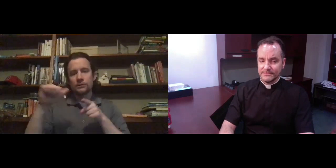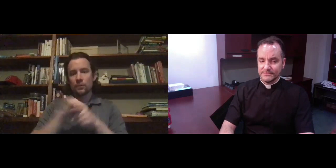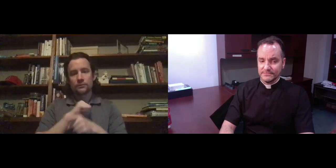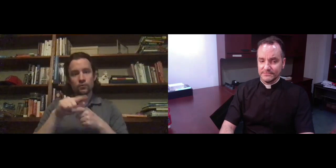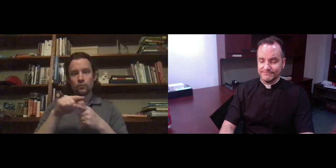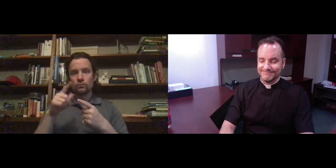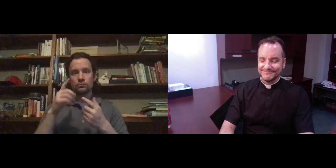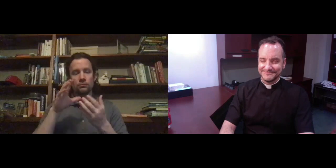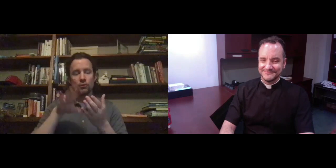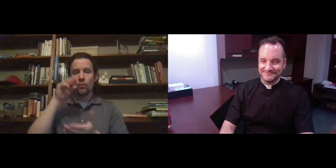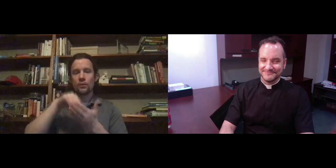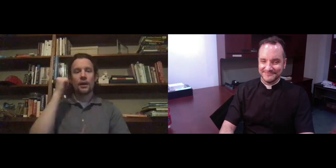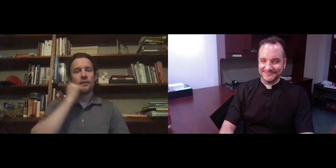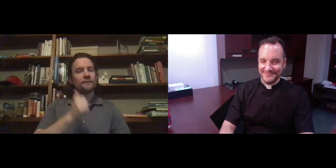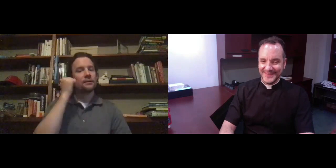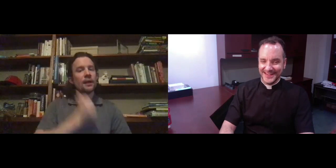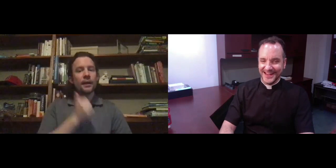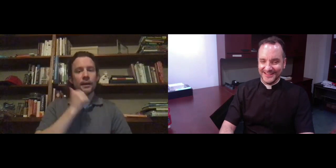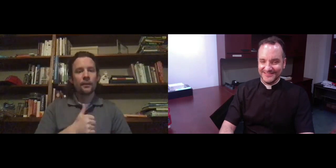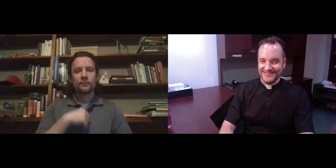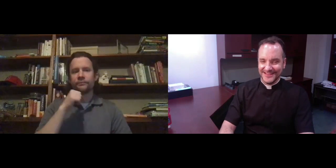So you need to continue to improve yourself